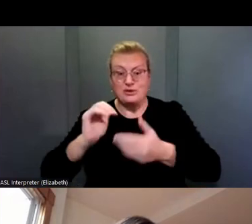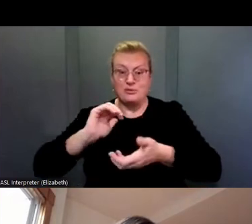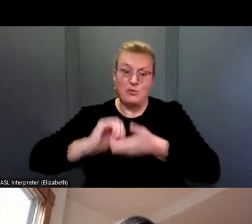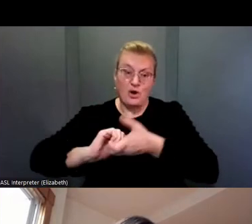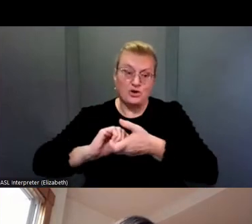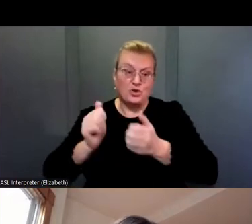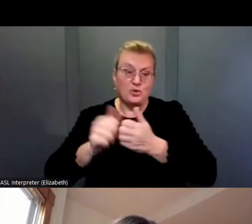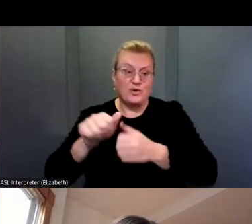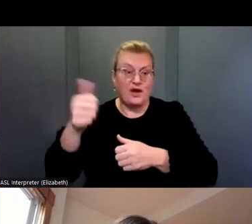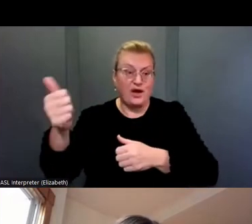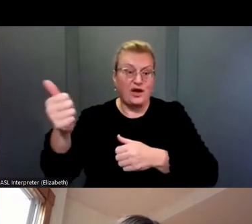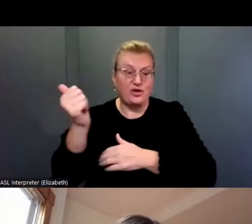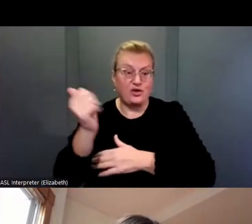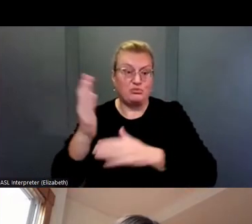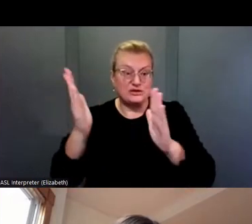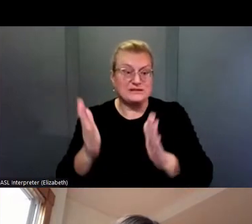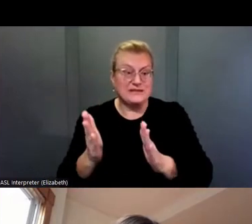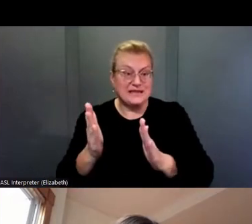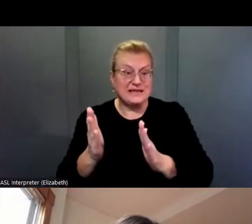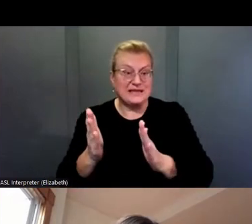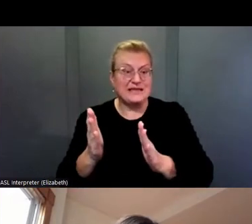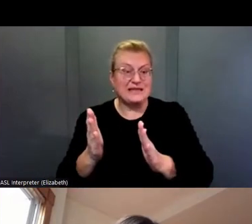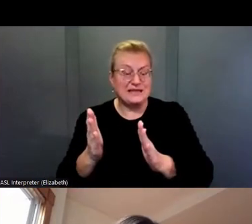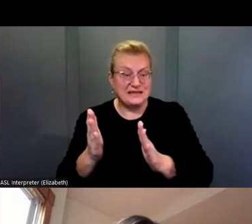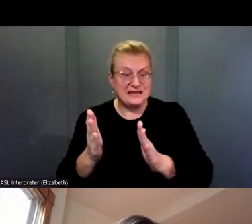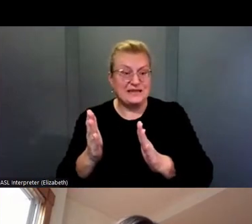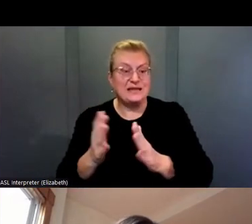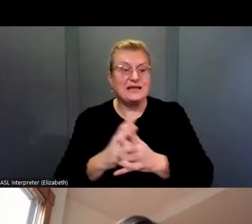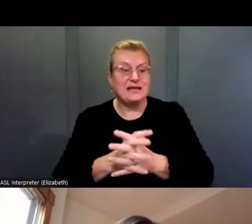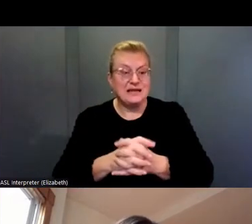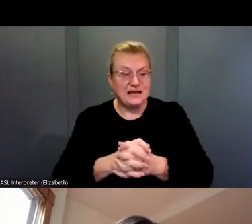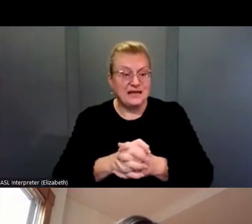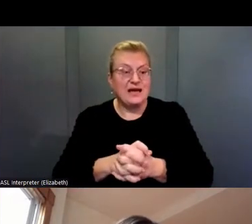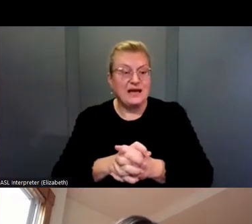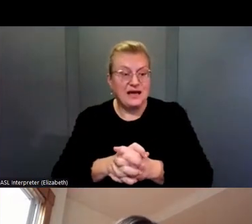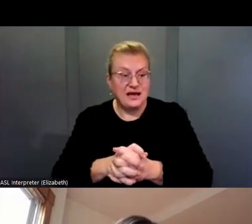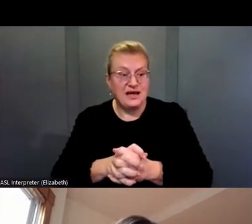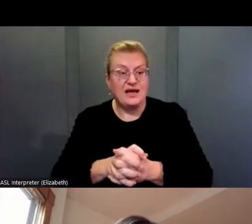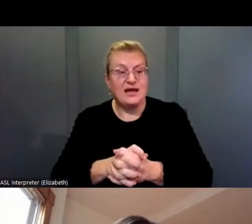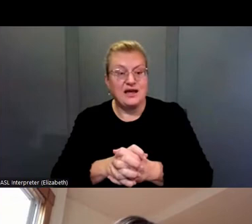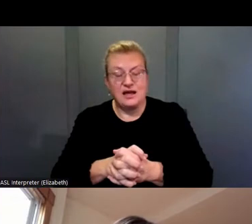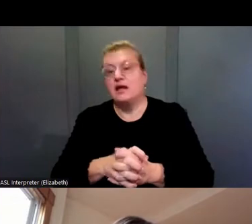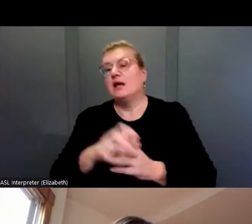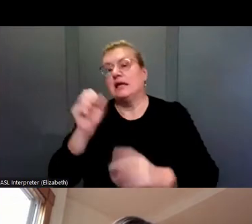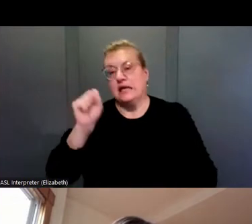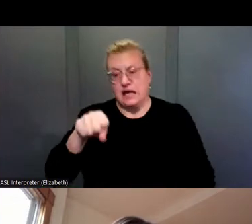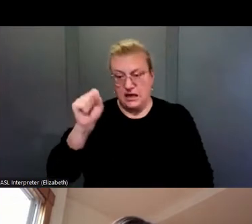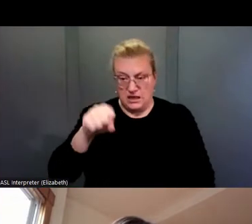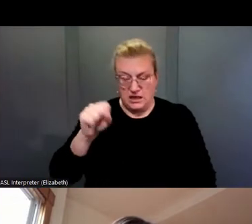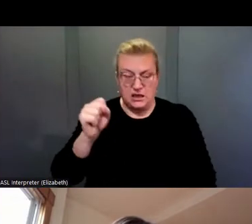for artists from further afield. Yeah, we do do that mix